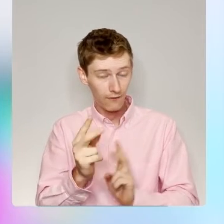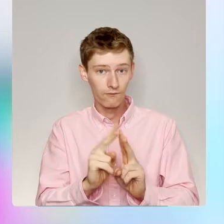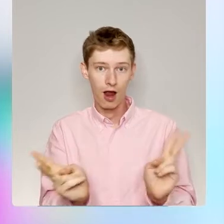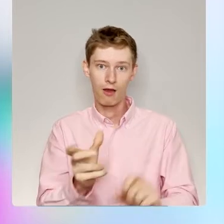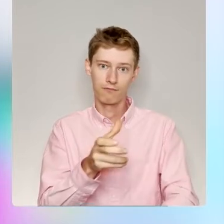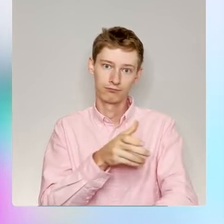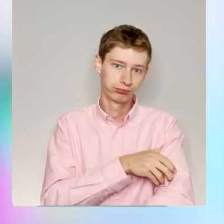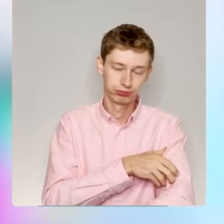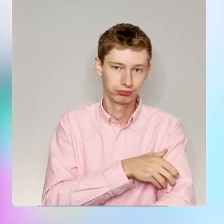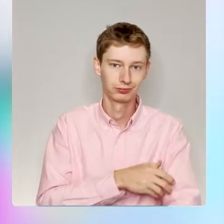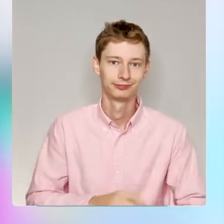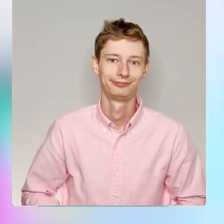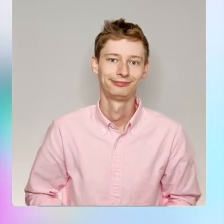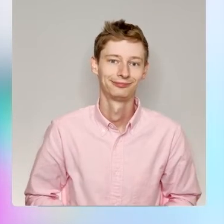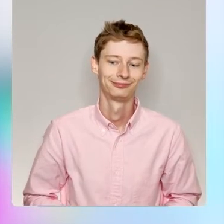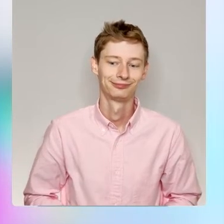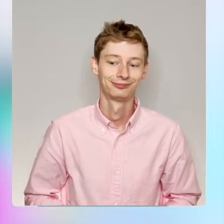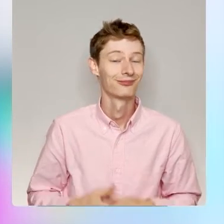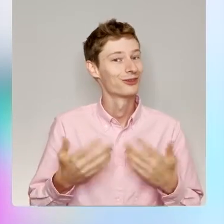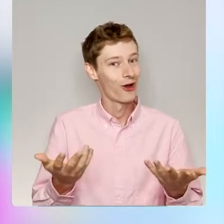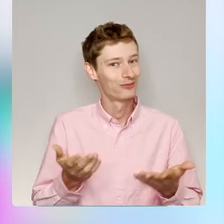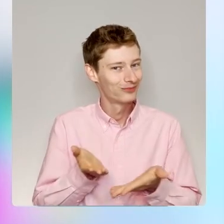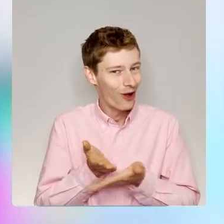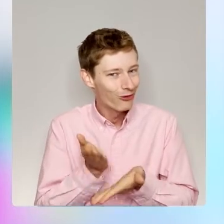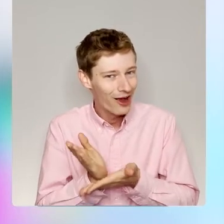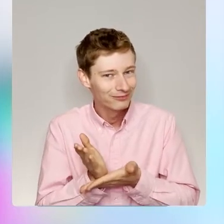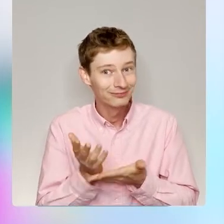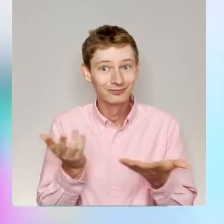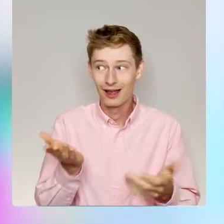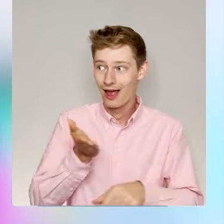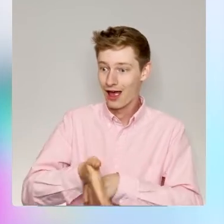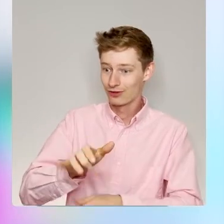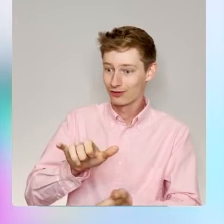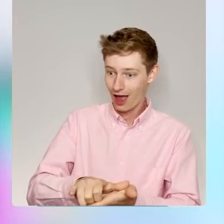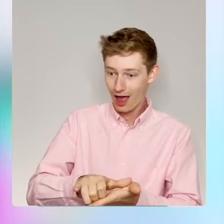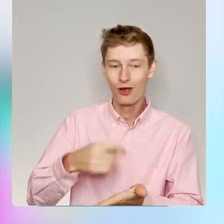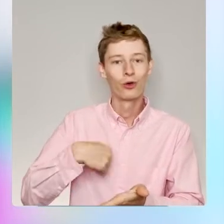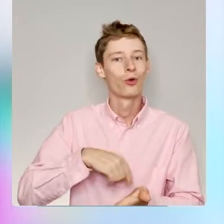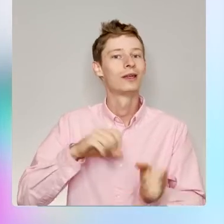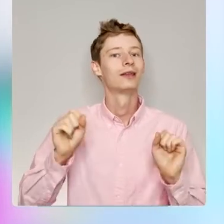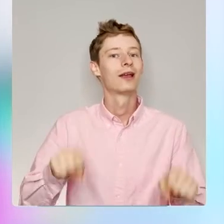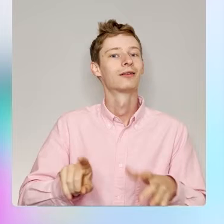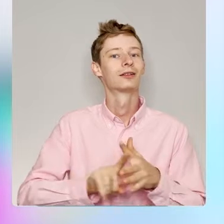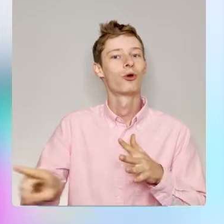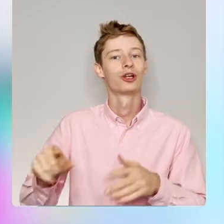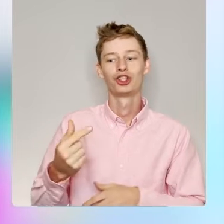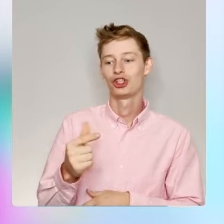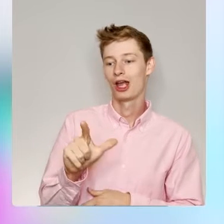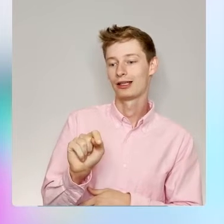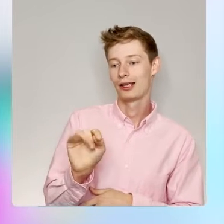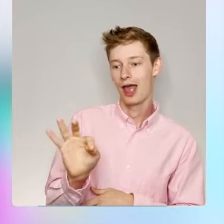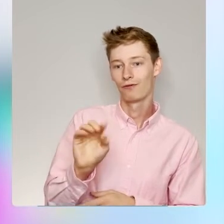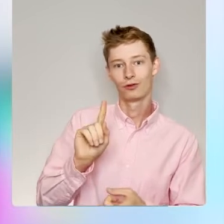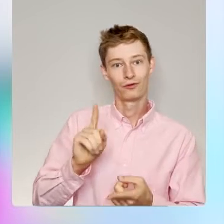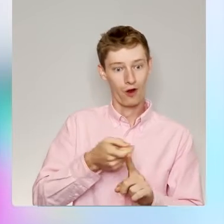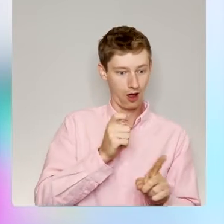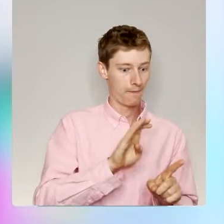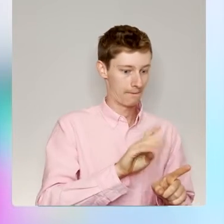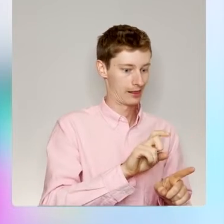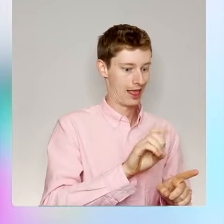We still had to compress everything, compress the GLTFs, then compress the textures, then make the KTX2 textures like we said everyone should do.